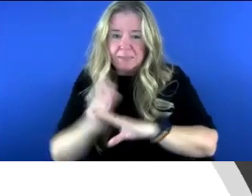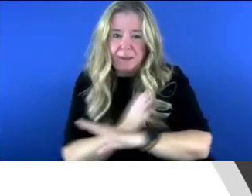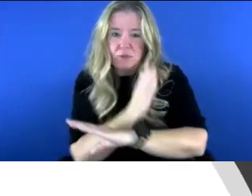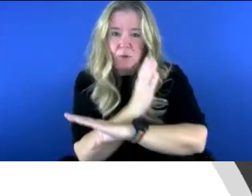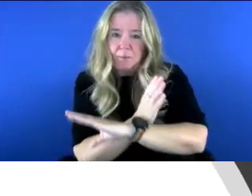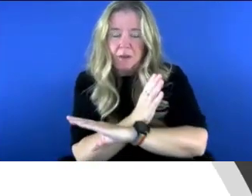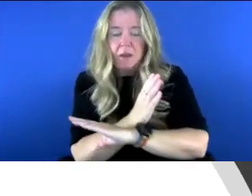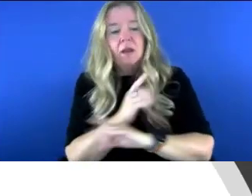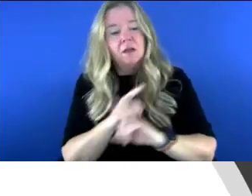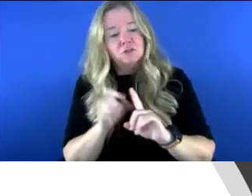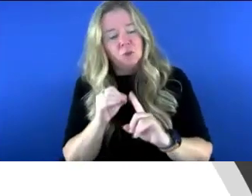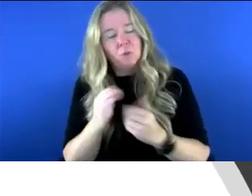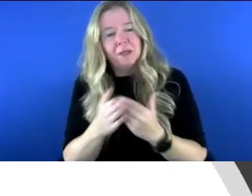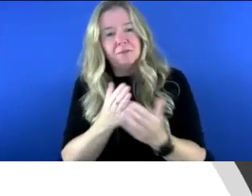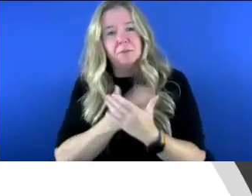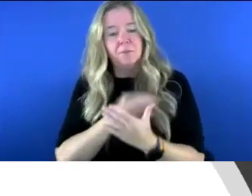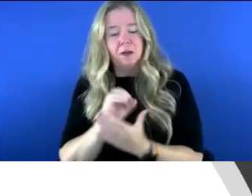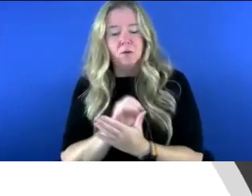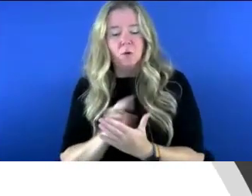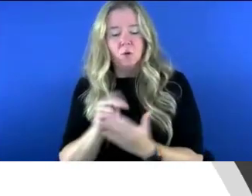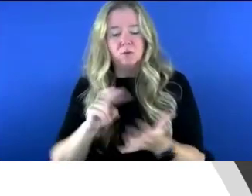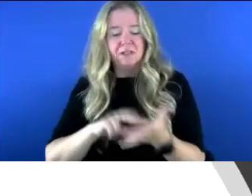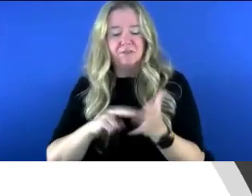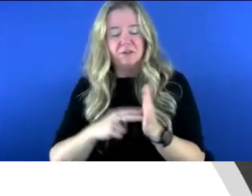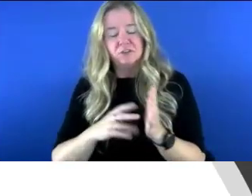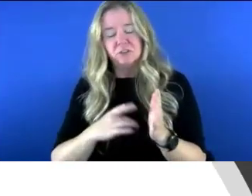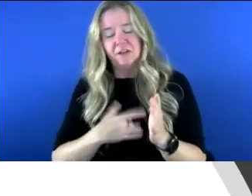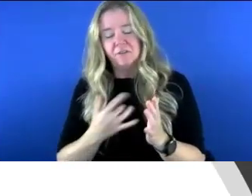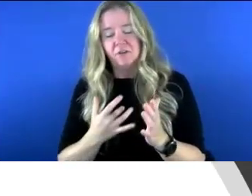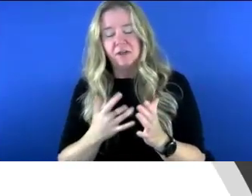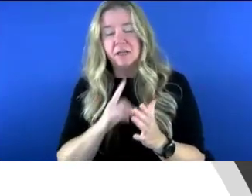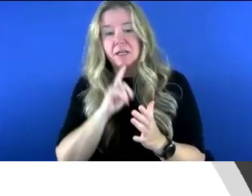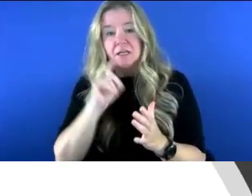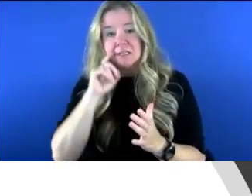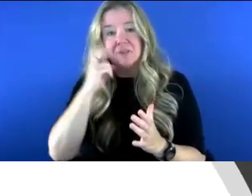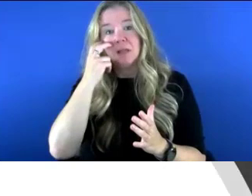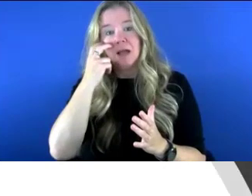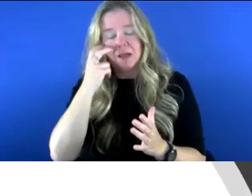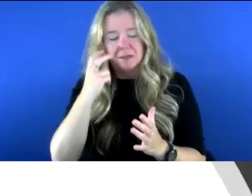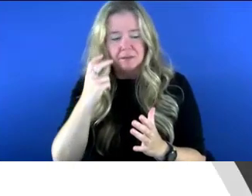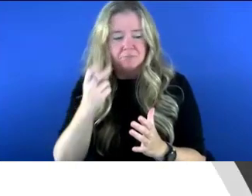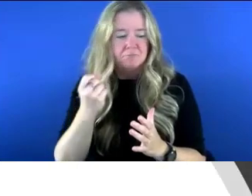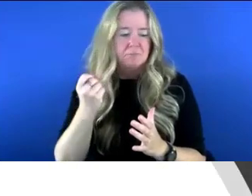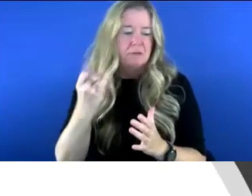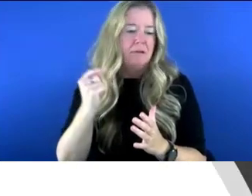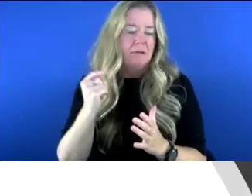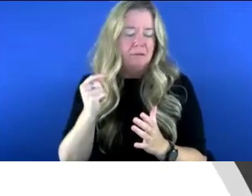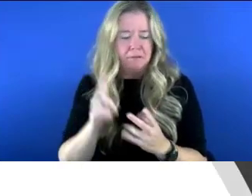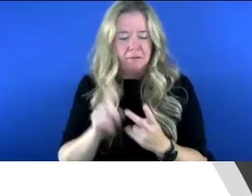that even my own definition, I tend to fall, like, deafblind? I got it. You know, deaf and autistic?